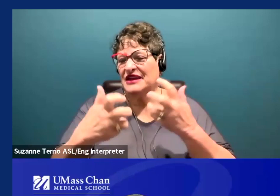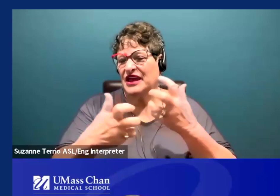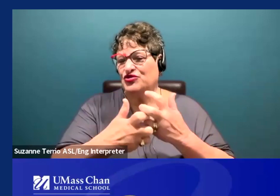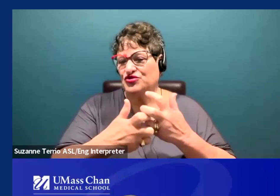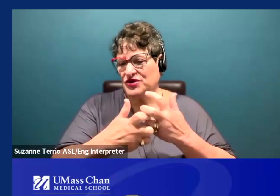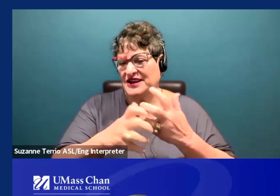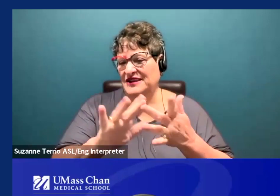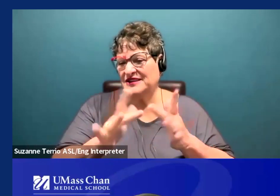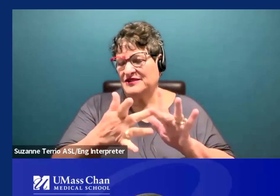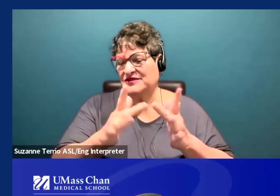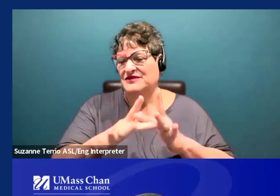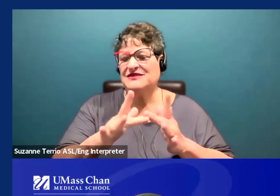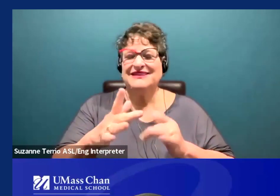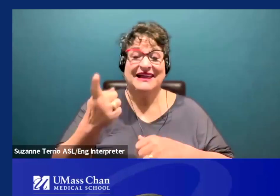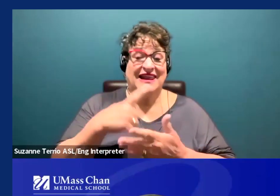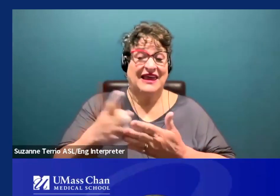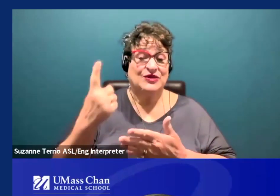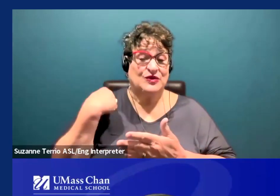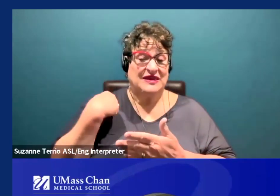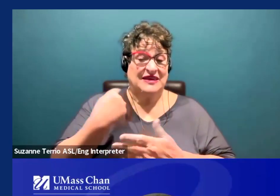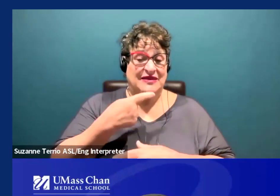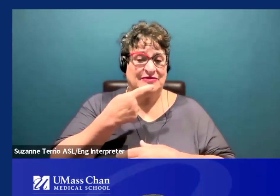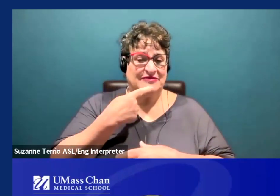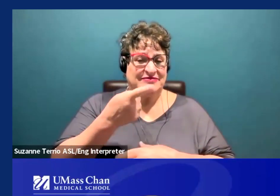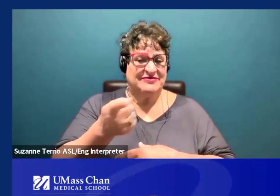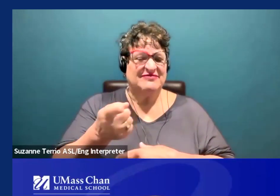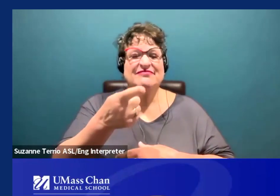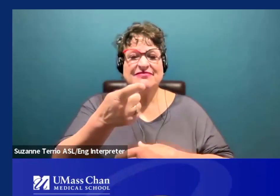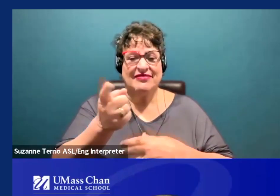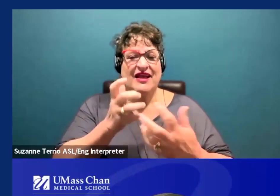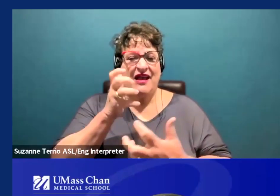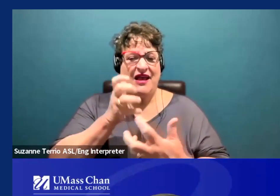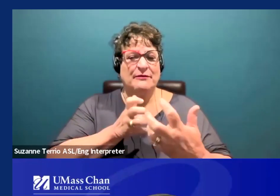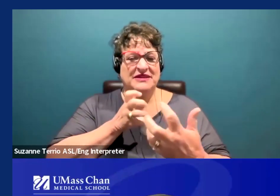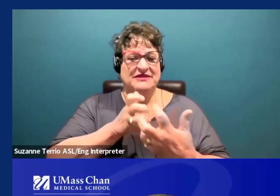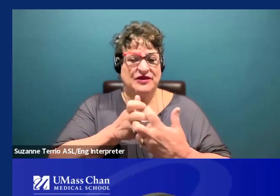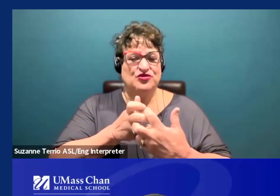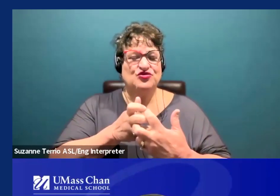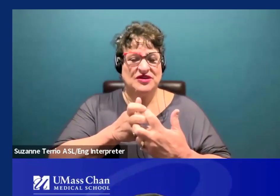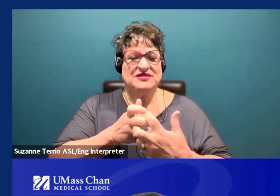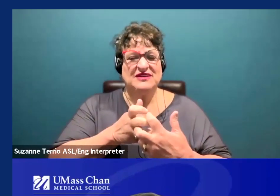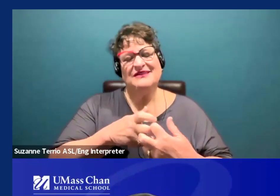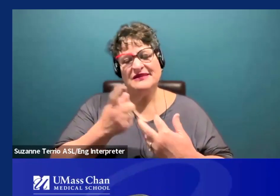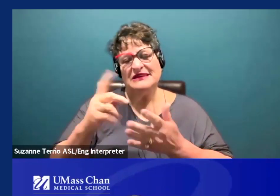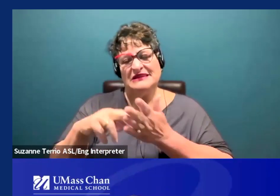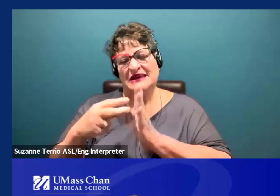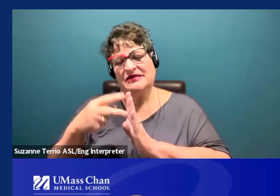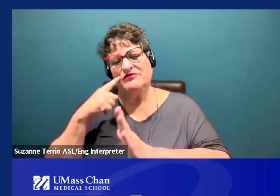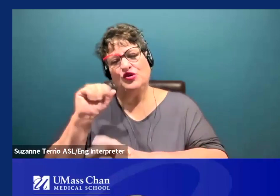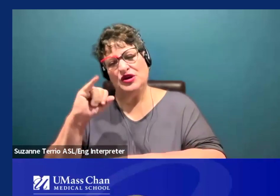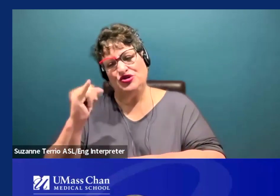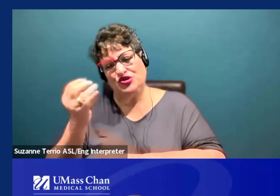it does have accommodations. Although they are intended for work, they are also incredibly useful in a variety of